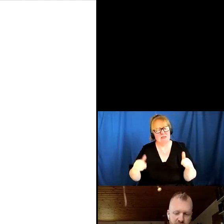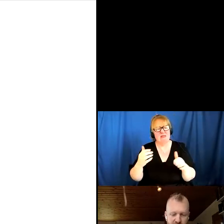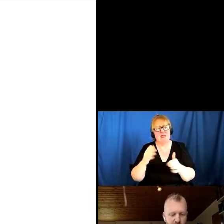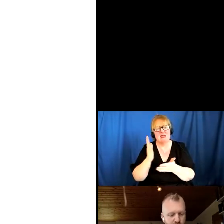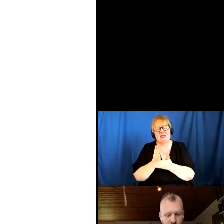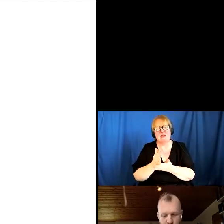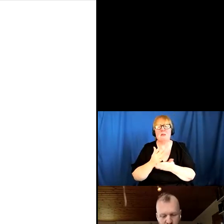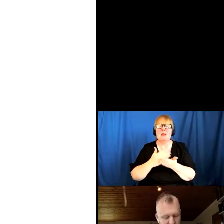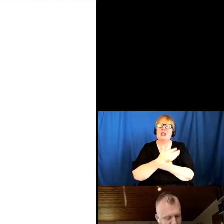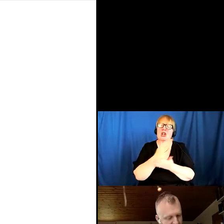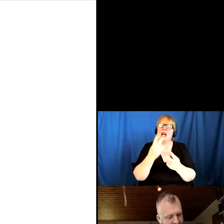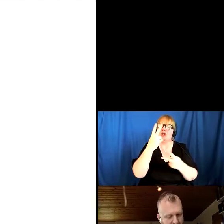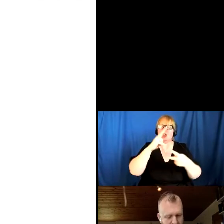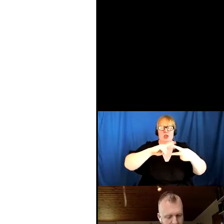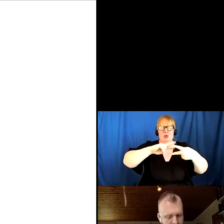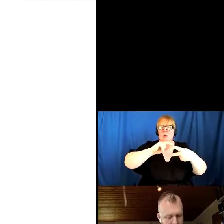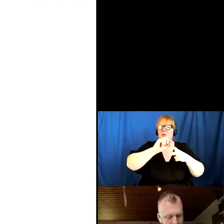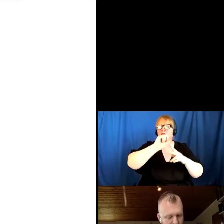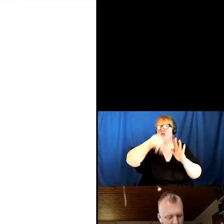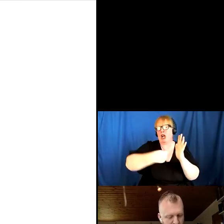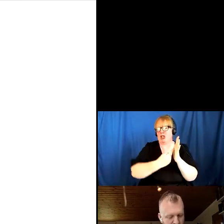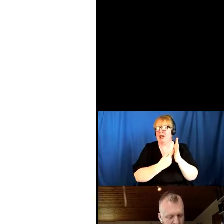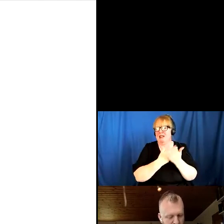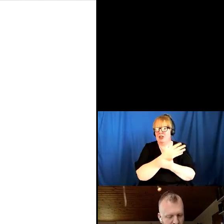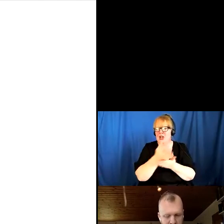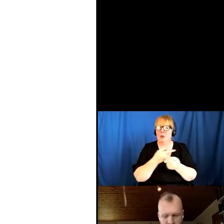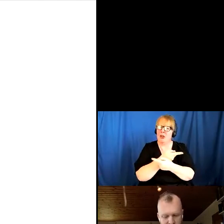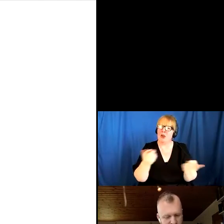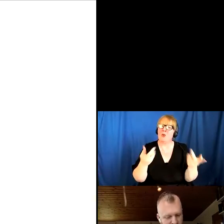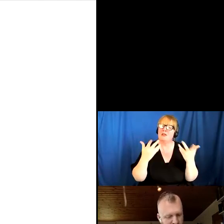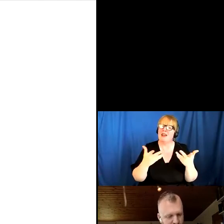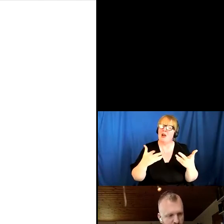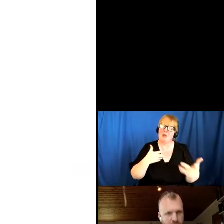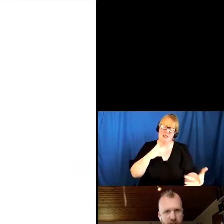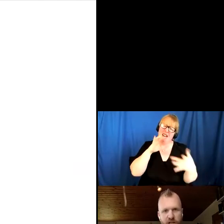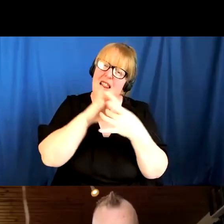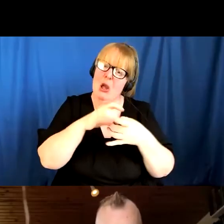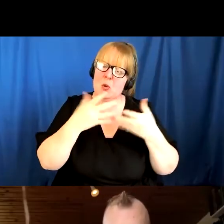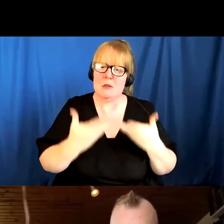share two projects, which felt relevant to this. And the first one I wanted to share is this one,